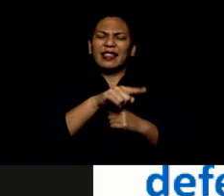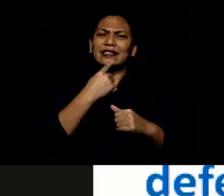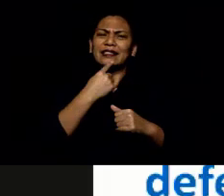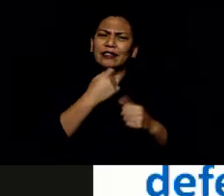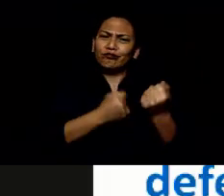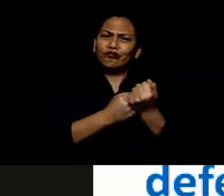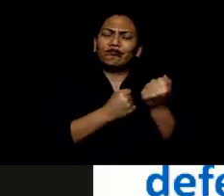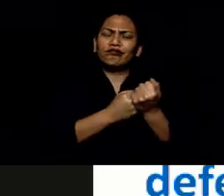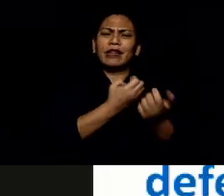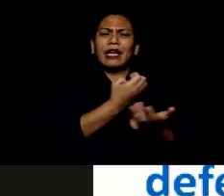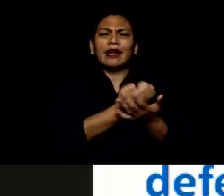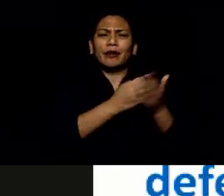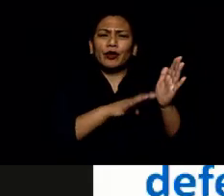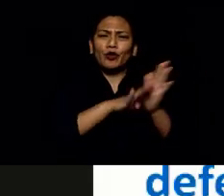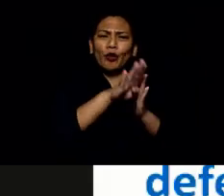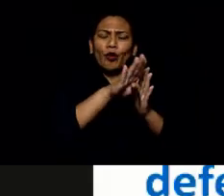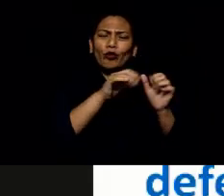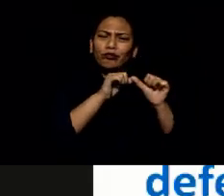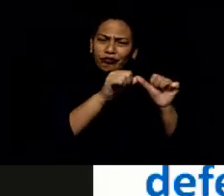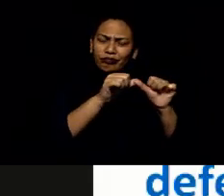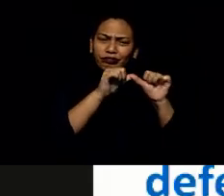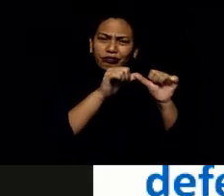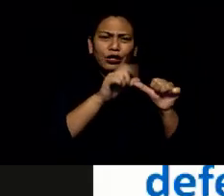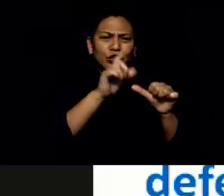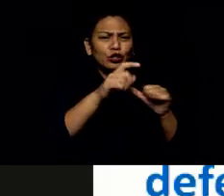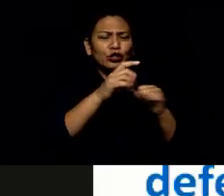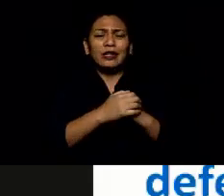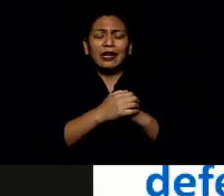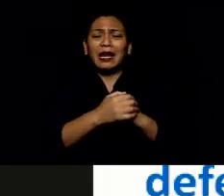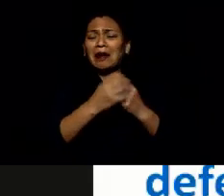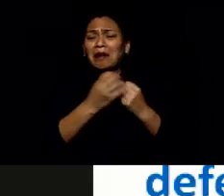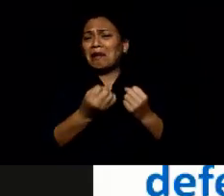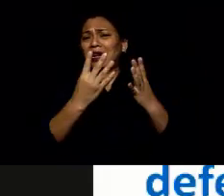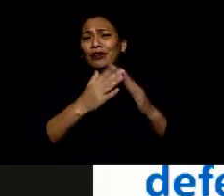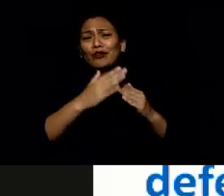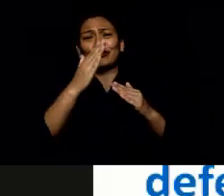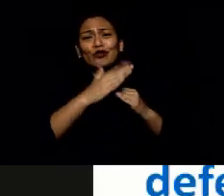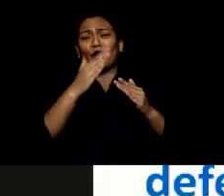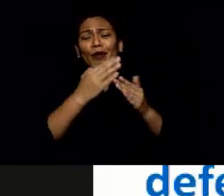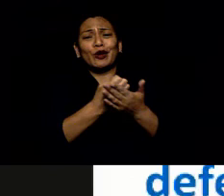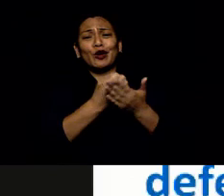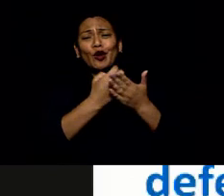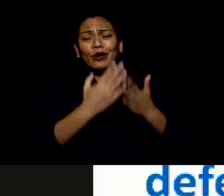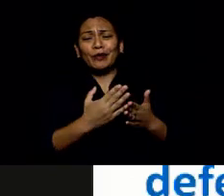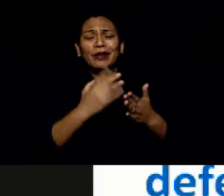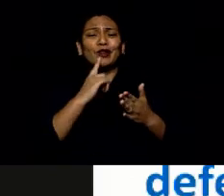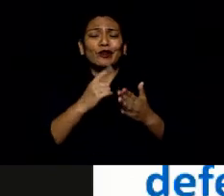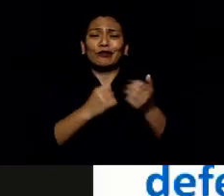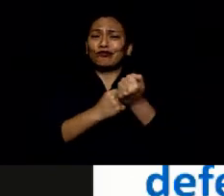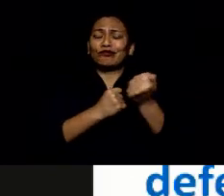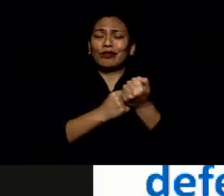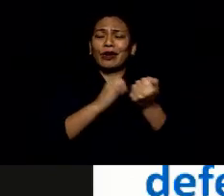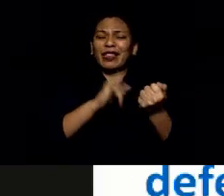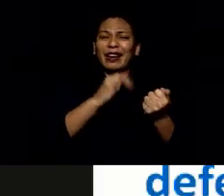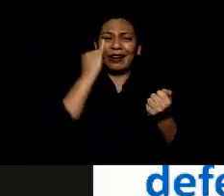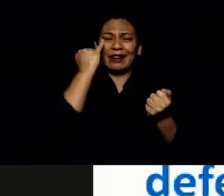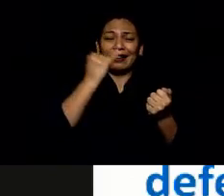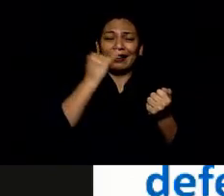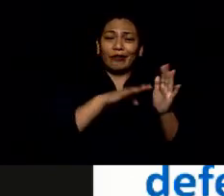And it was described, uh, by some ofthe top economists and William Nordhaus here, a measurement without data.